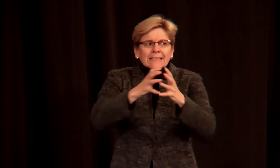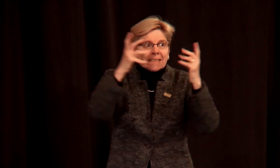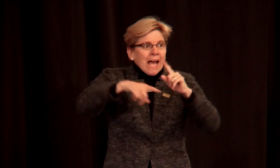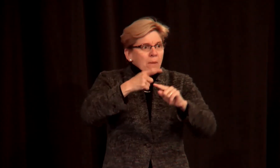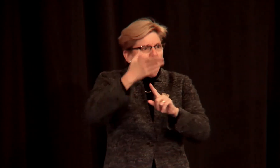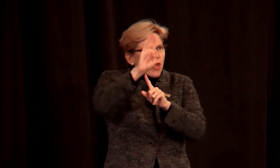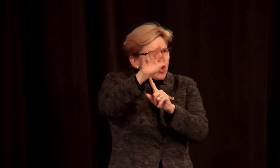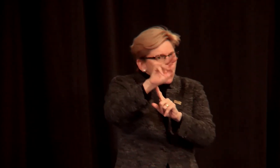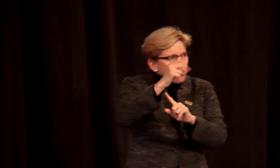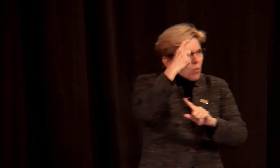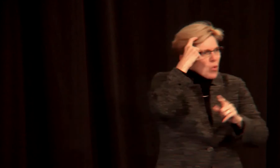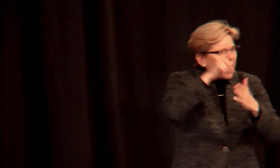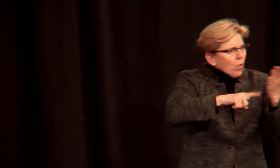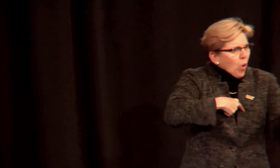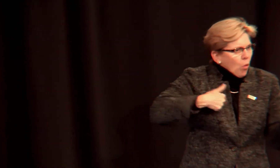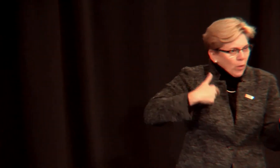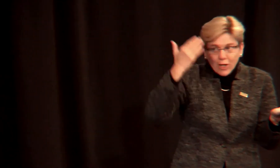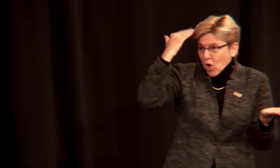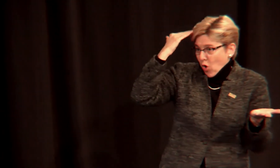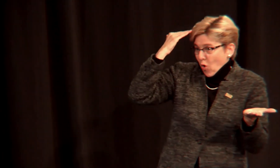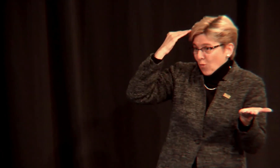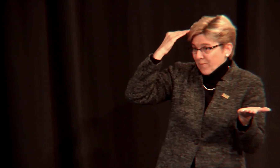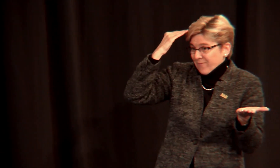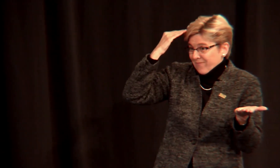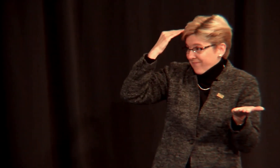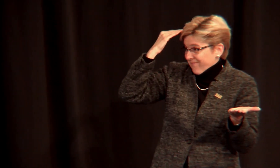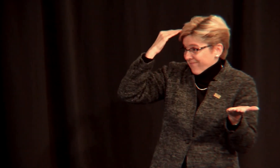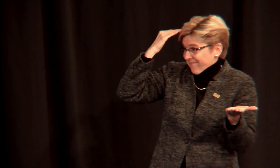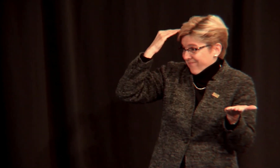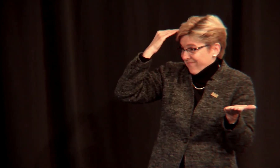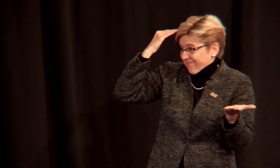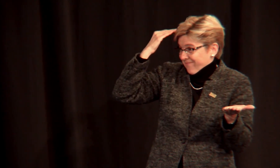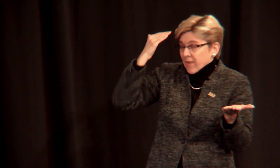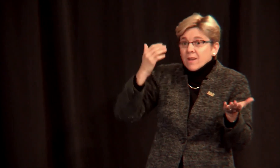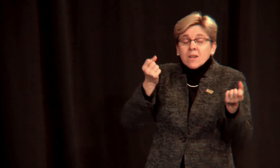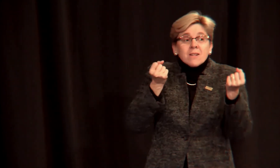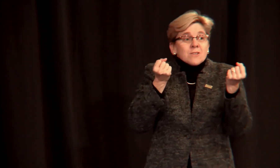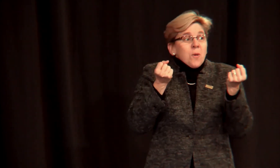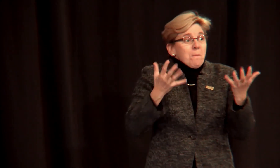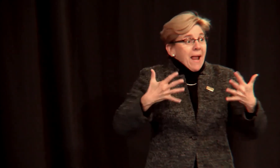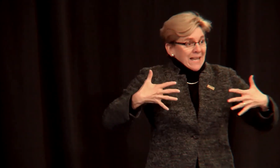There is so much we know now about the human brain